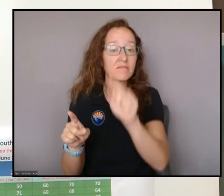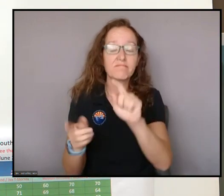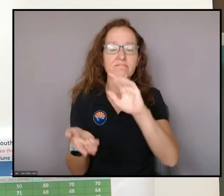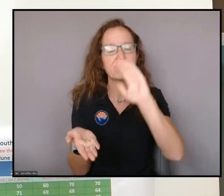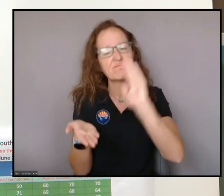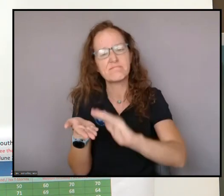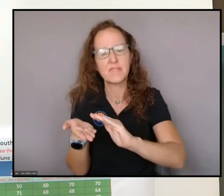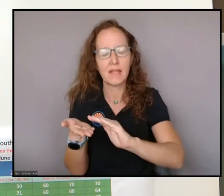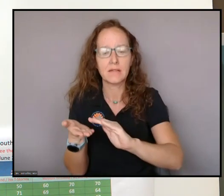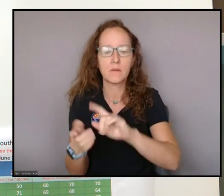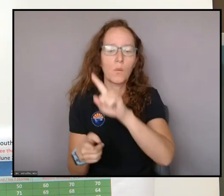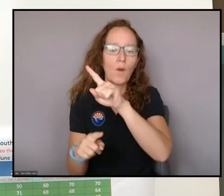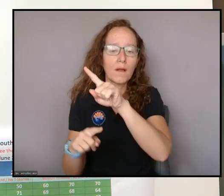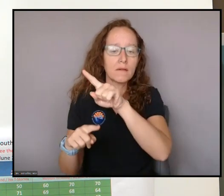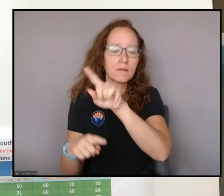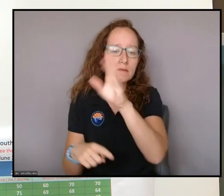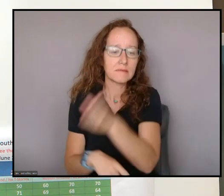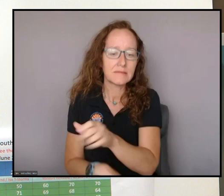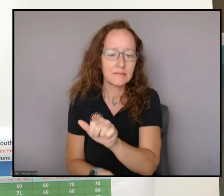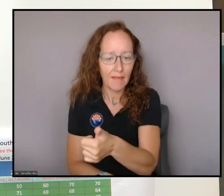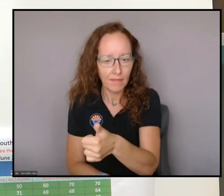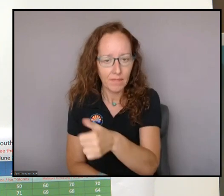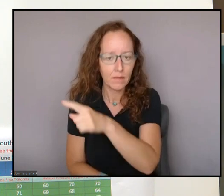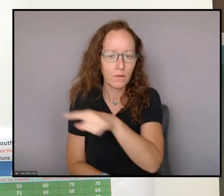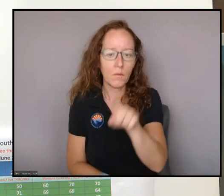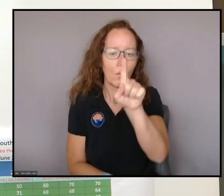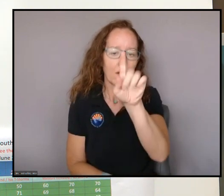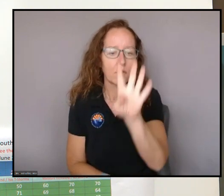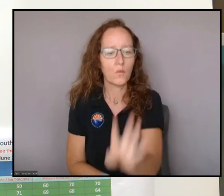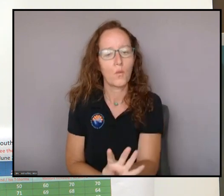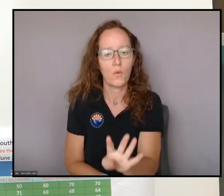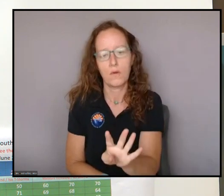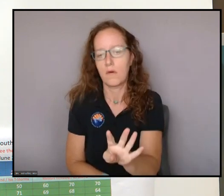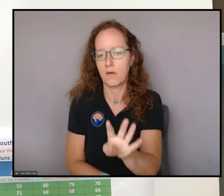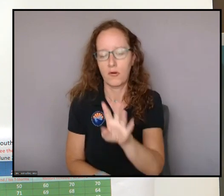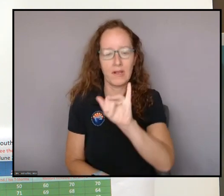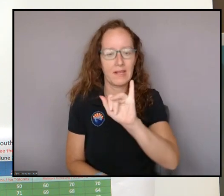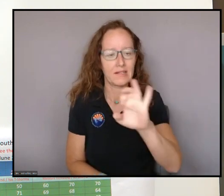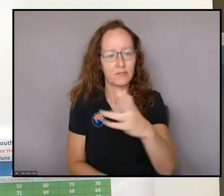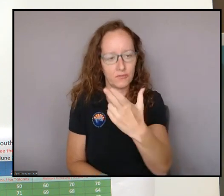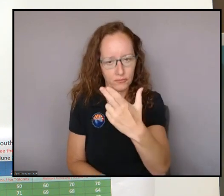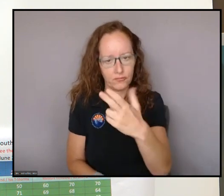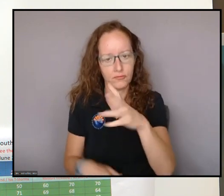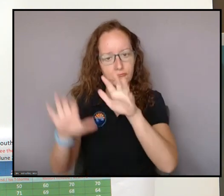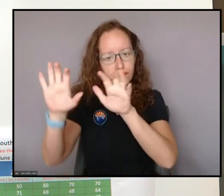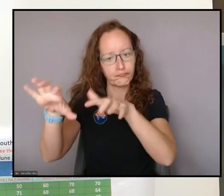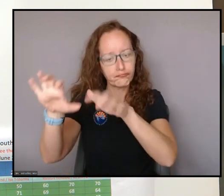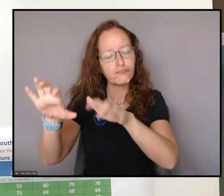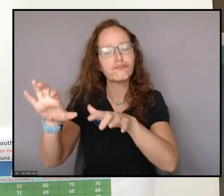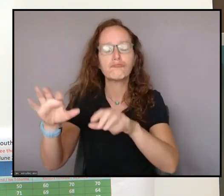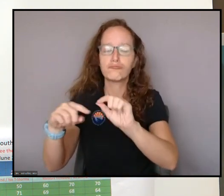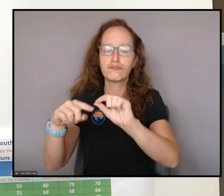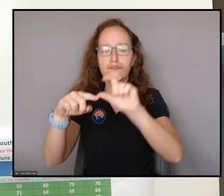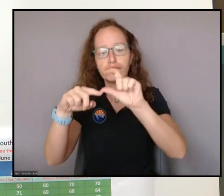of rain. So, fairly nice amount of rain that had fallen. We did have a little bit more down here kind of in that southeast